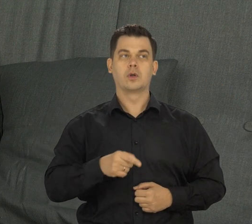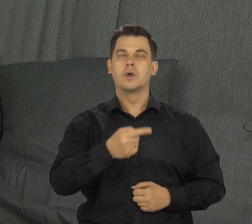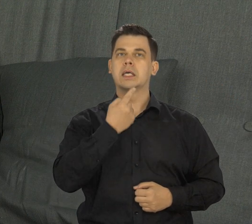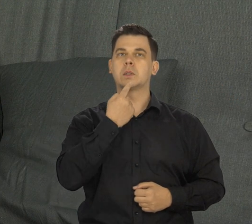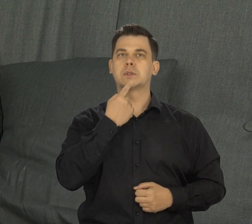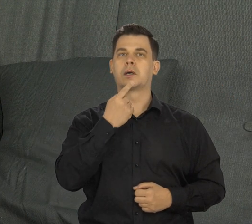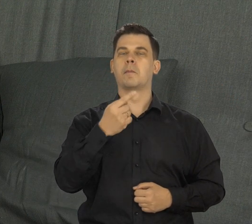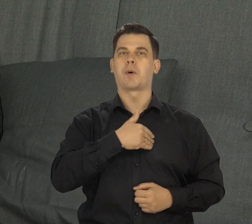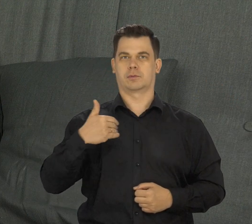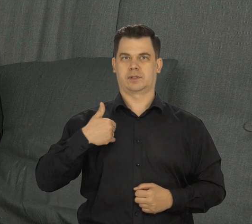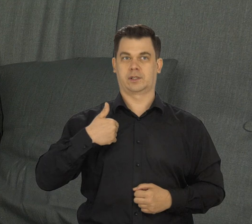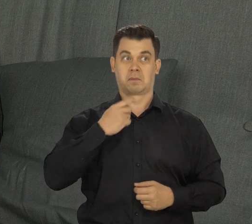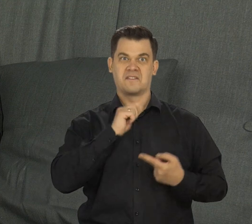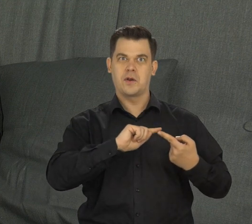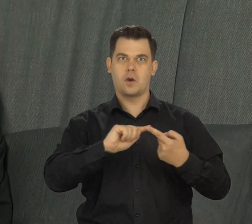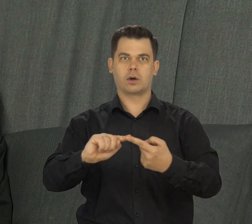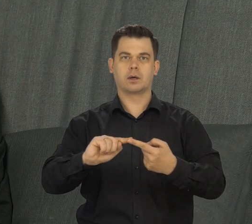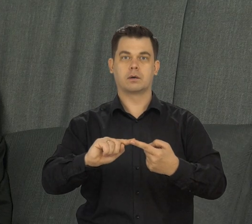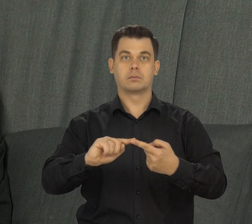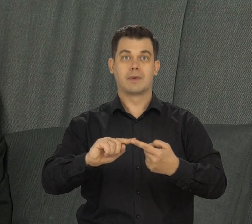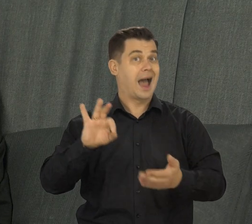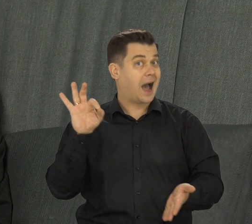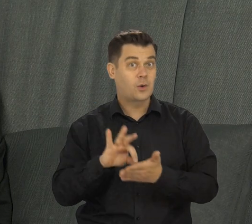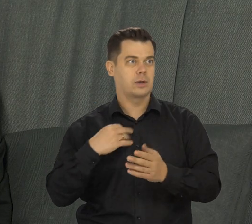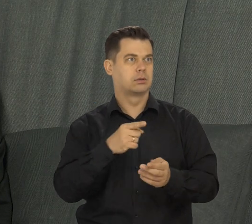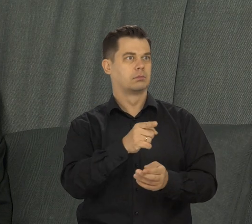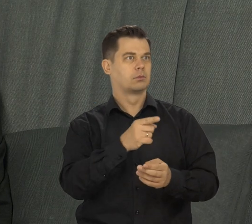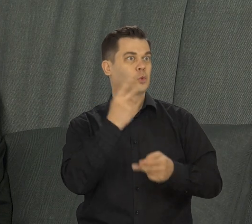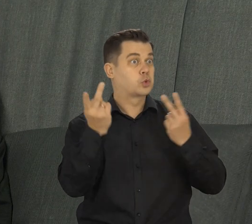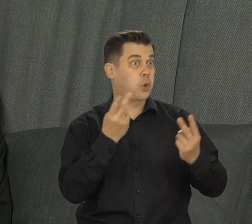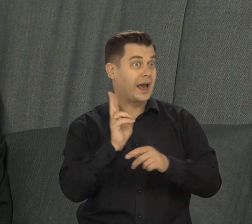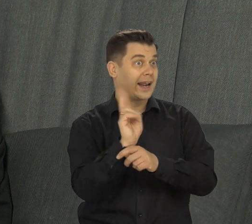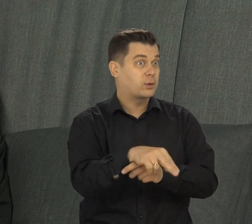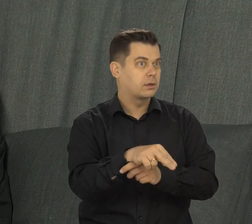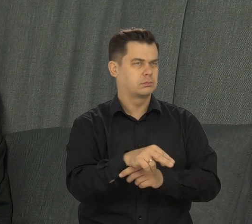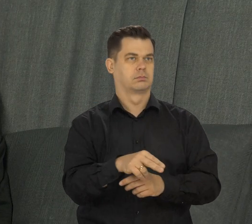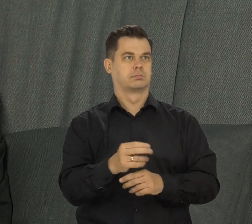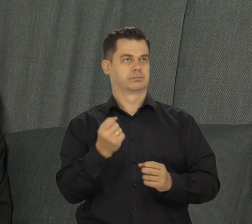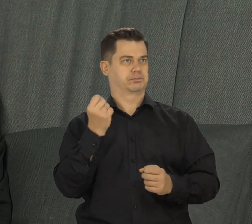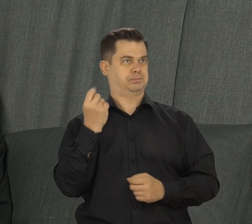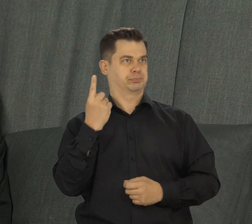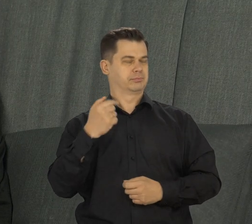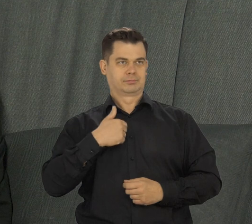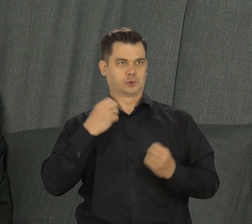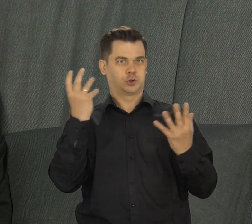Polish Sign Language Philology (FPJM), For which recruitment was just underway. I was surprised, that such a course existed.